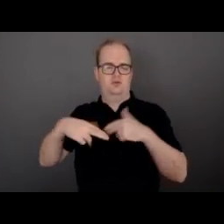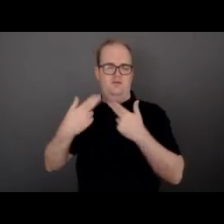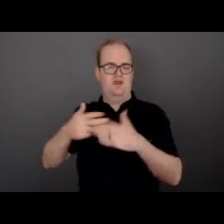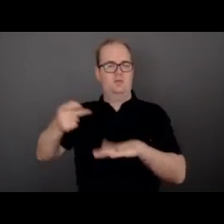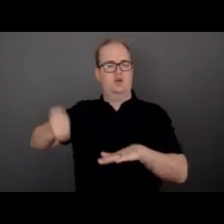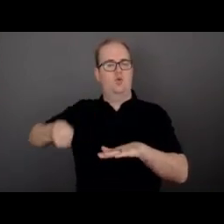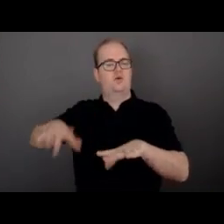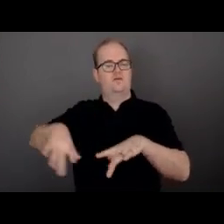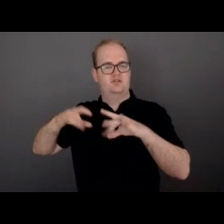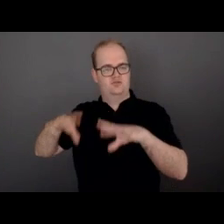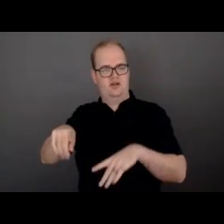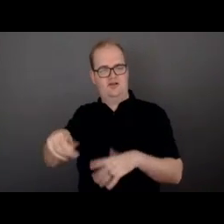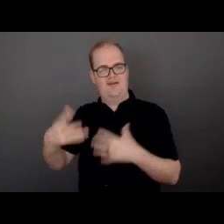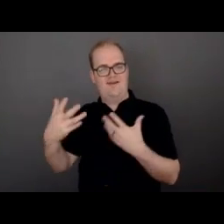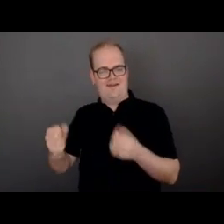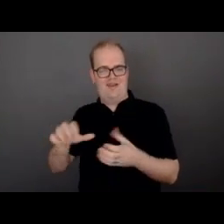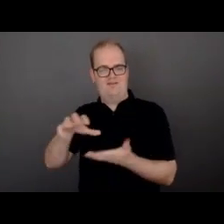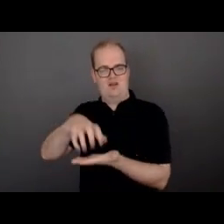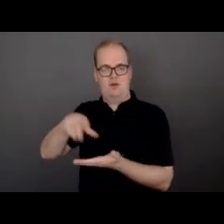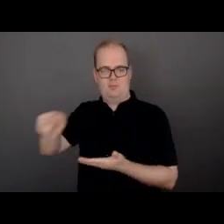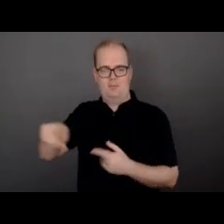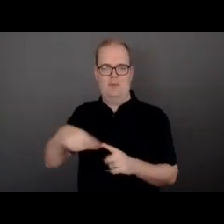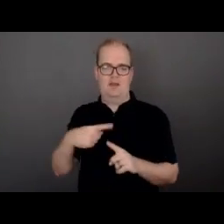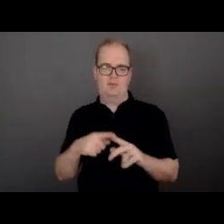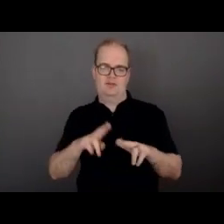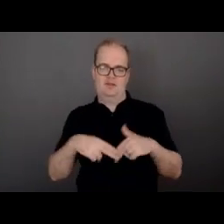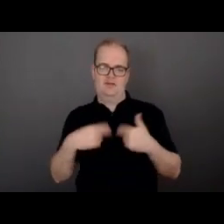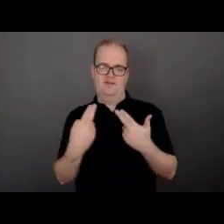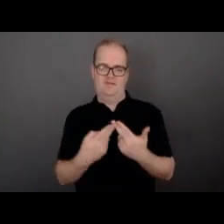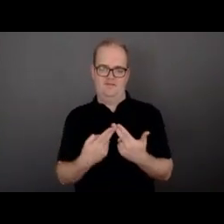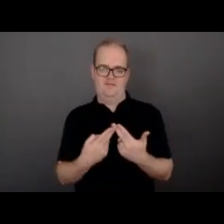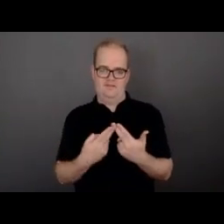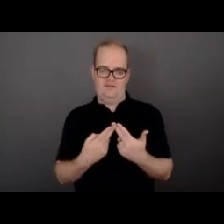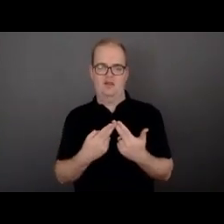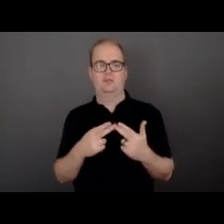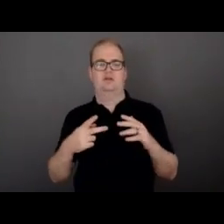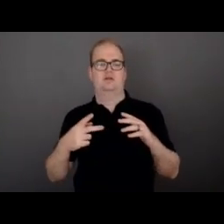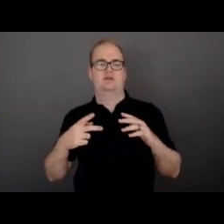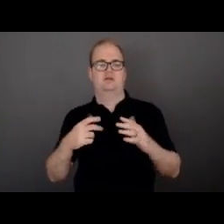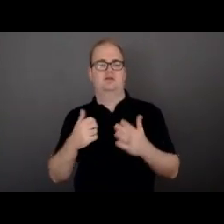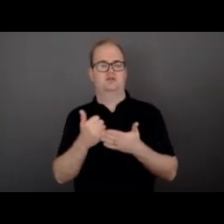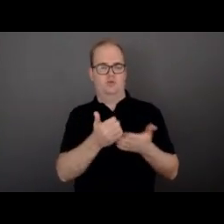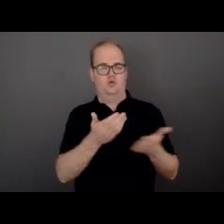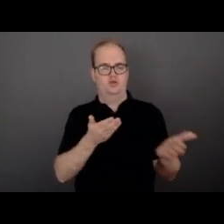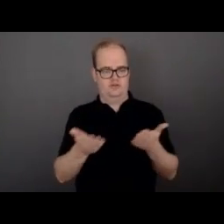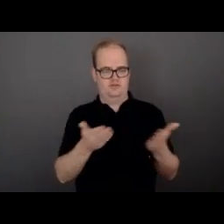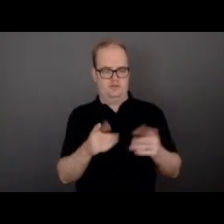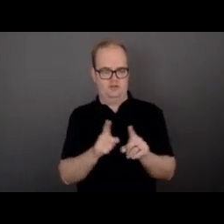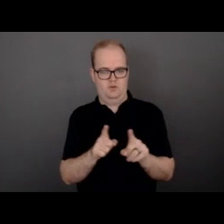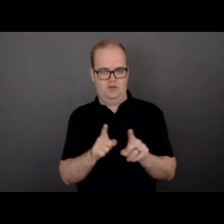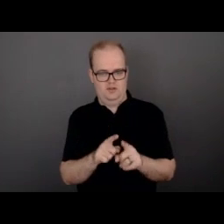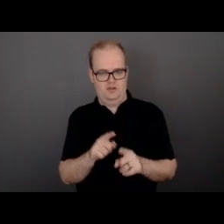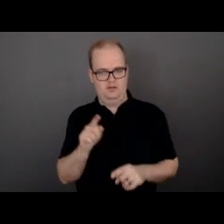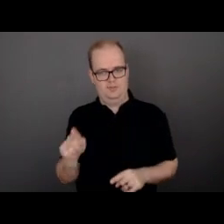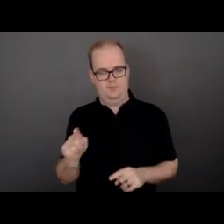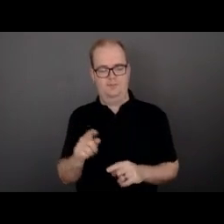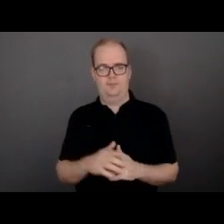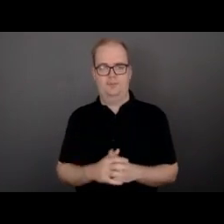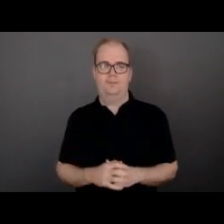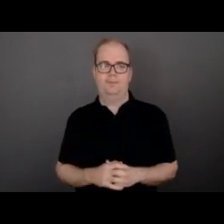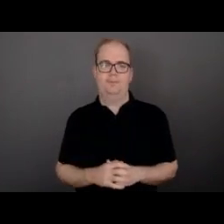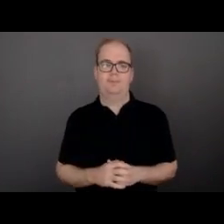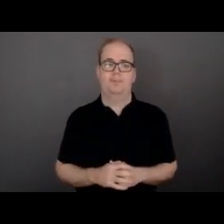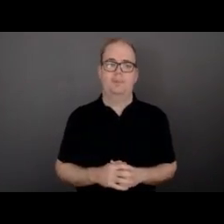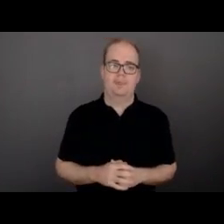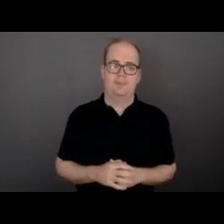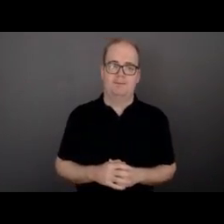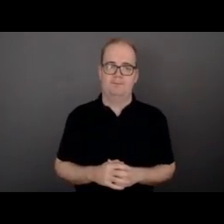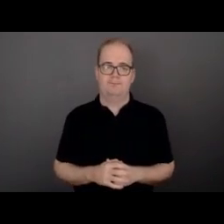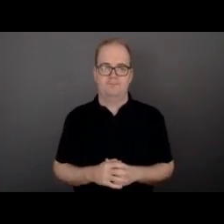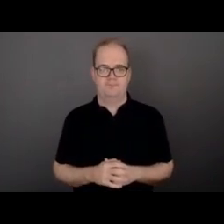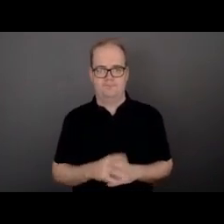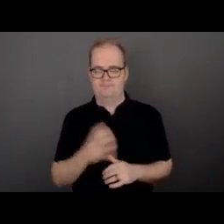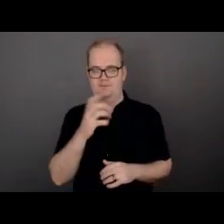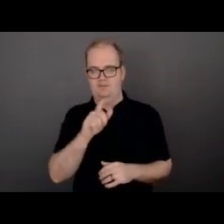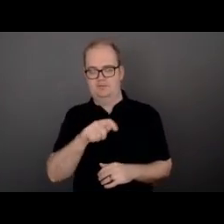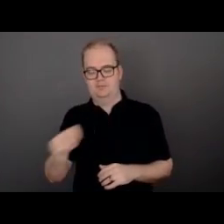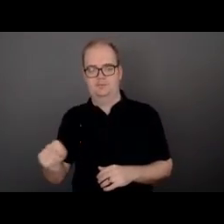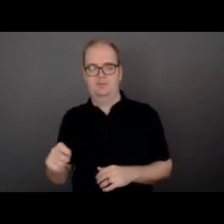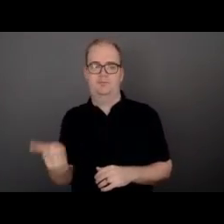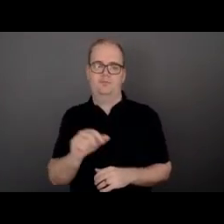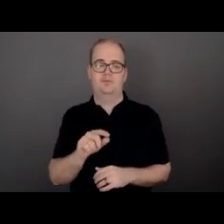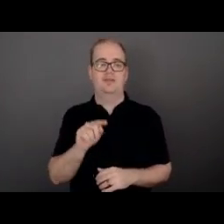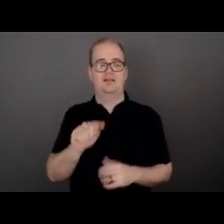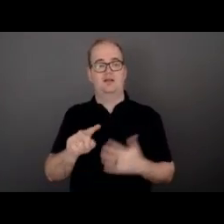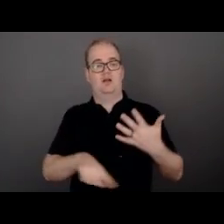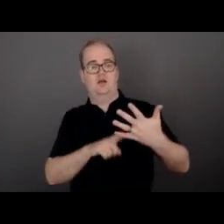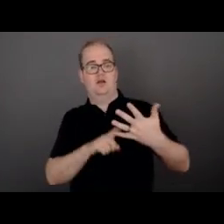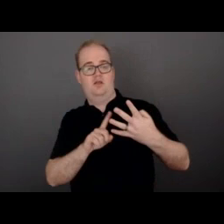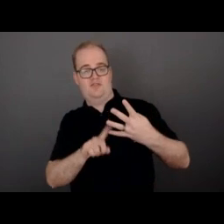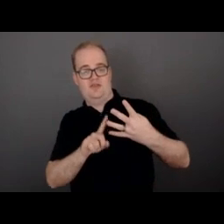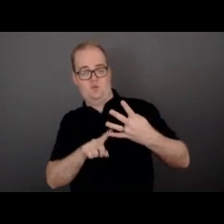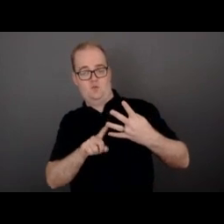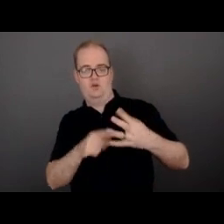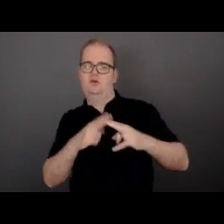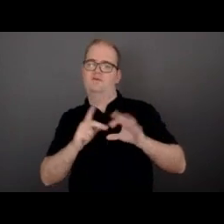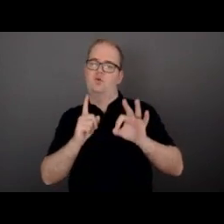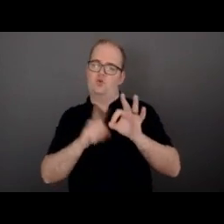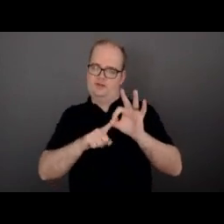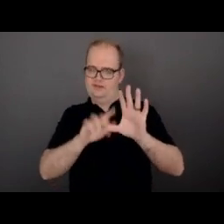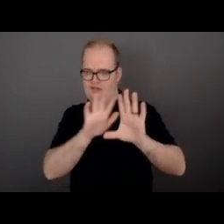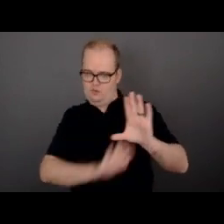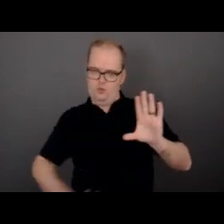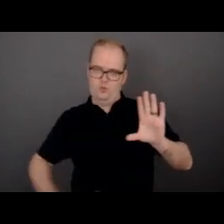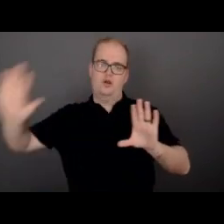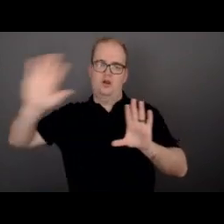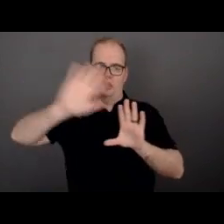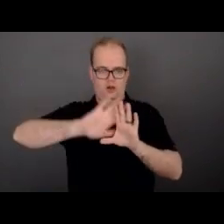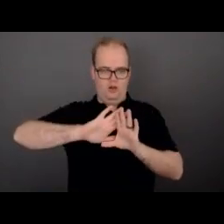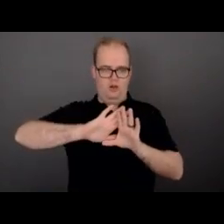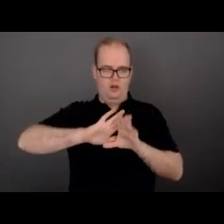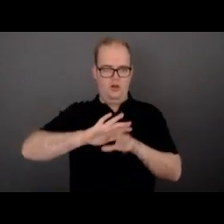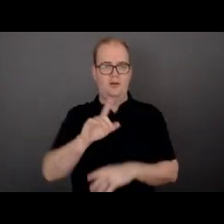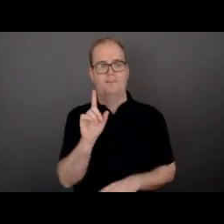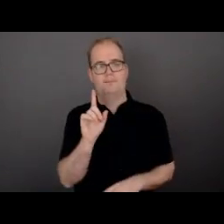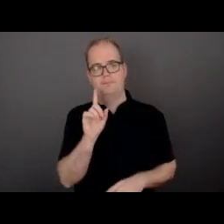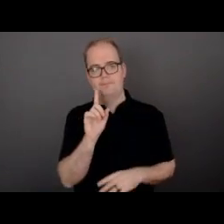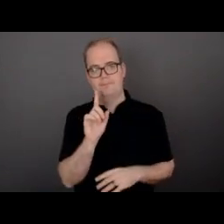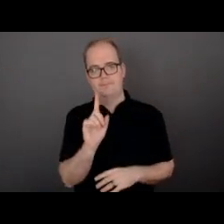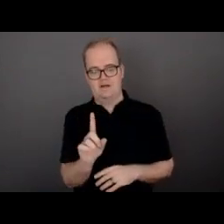The family advocacy support service is designed to cover all of Queensland but in person at